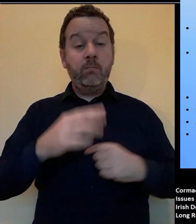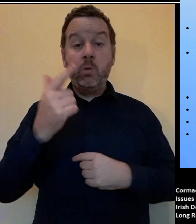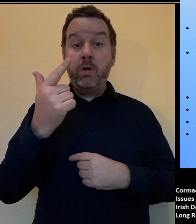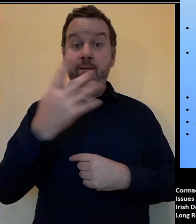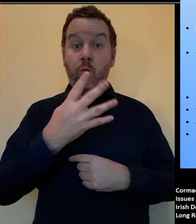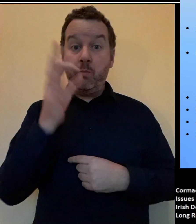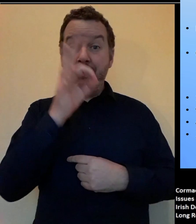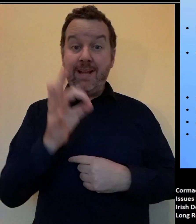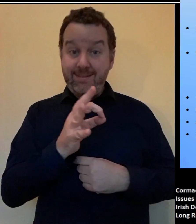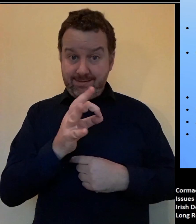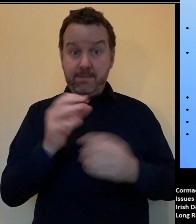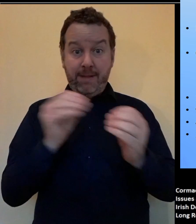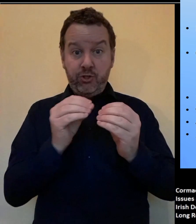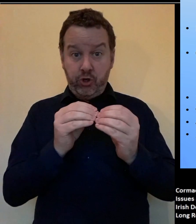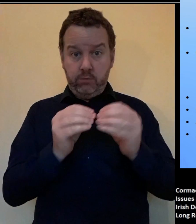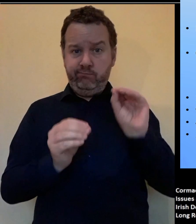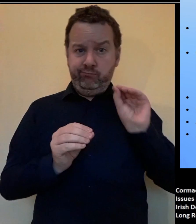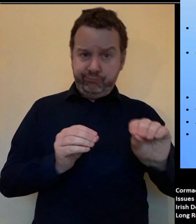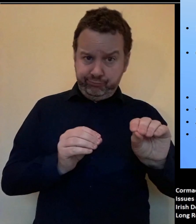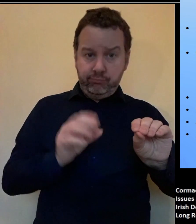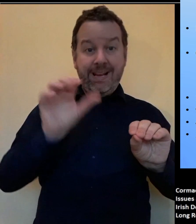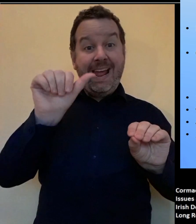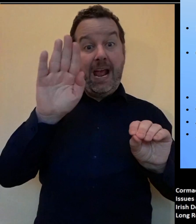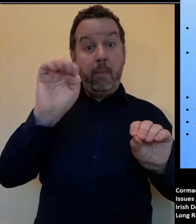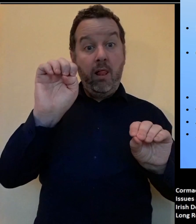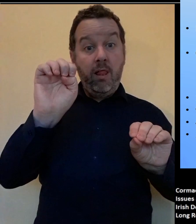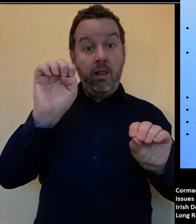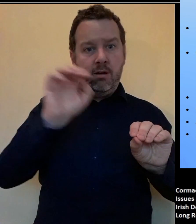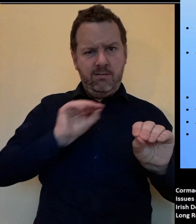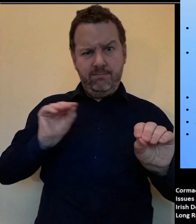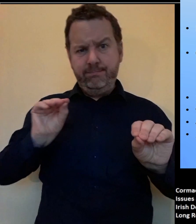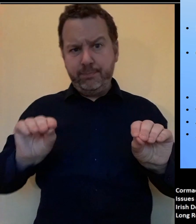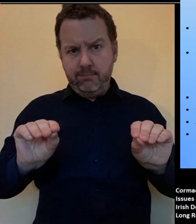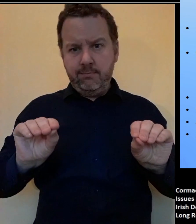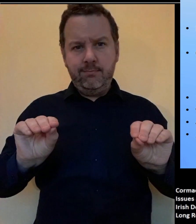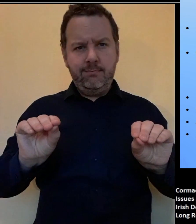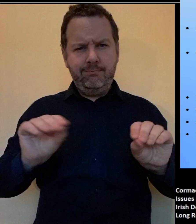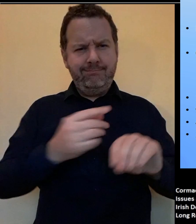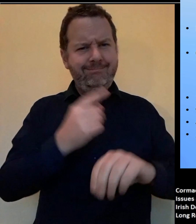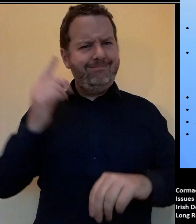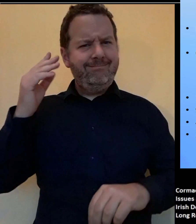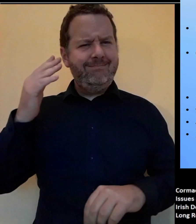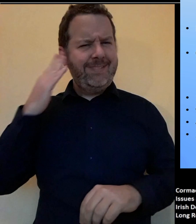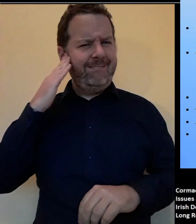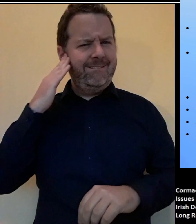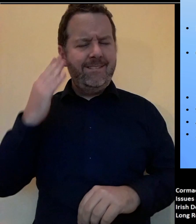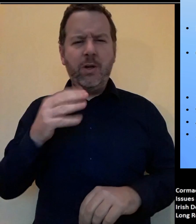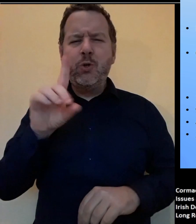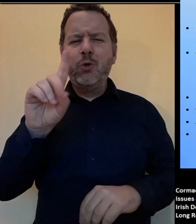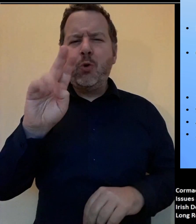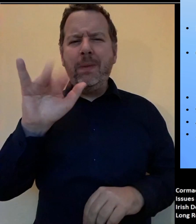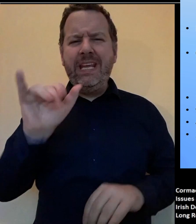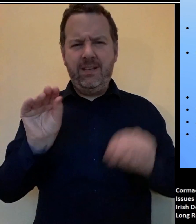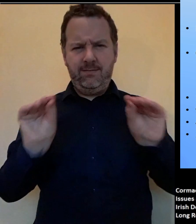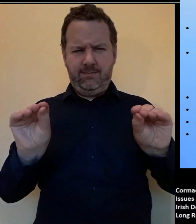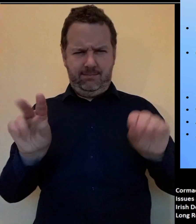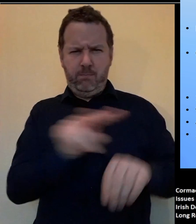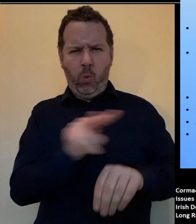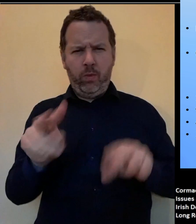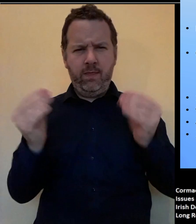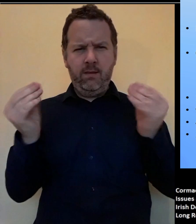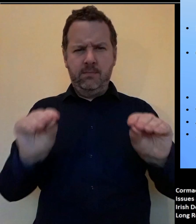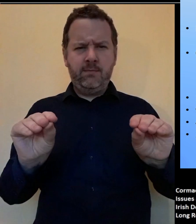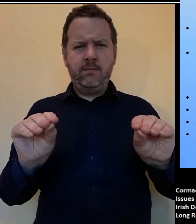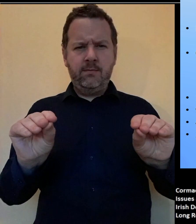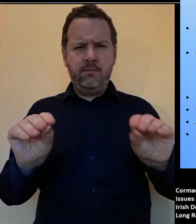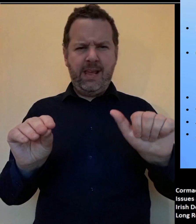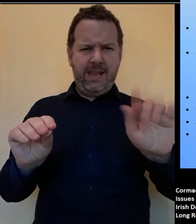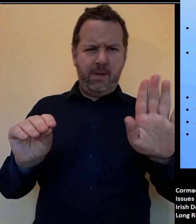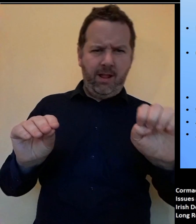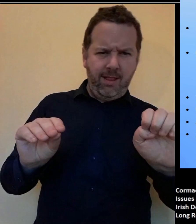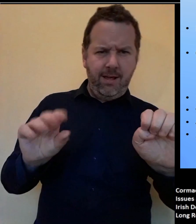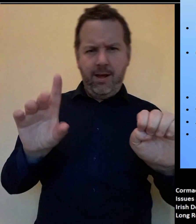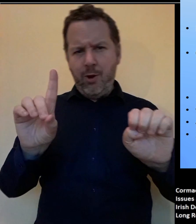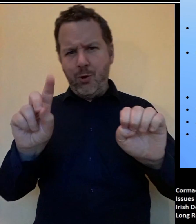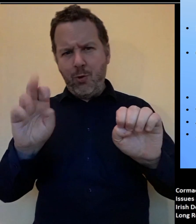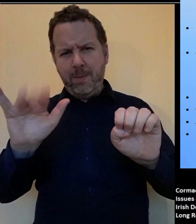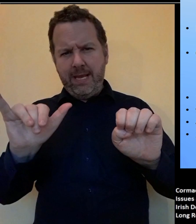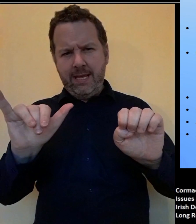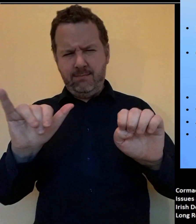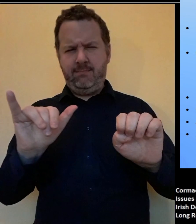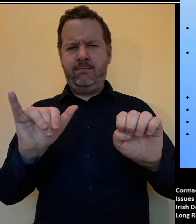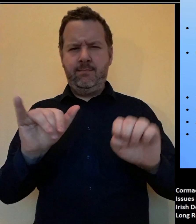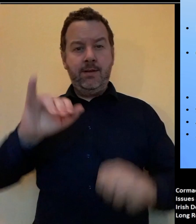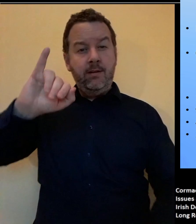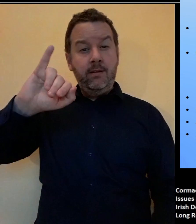24 percent of entries for John mention 'able' but mention his deafness - in the 'observations' column.